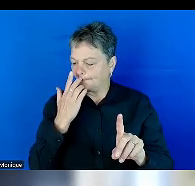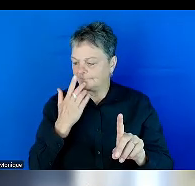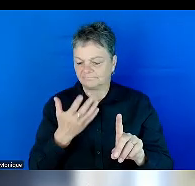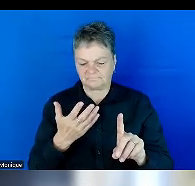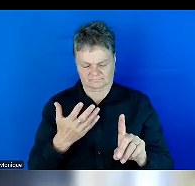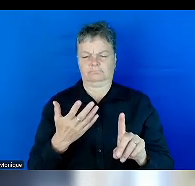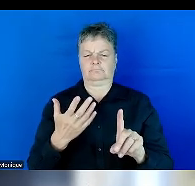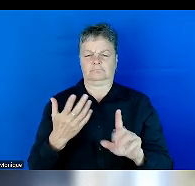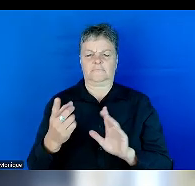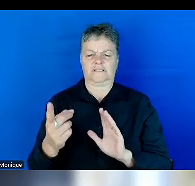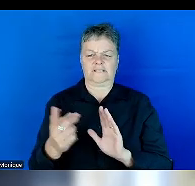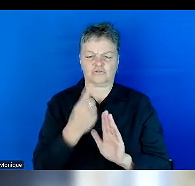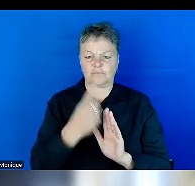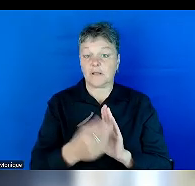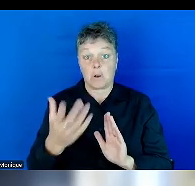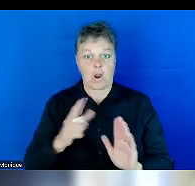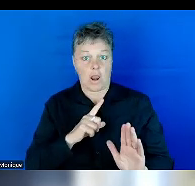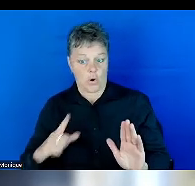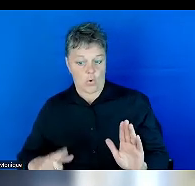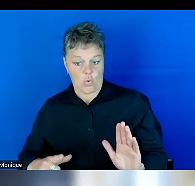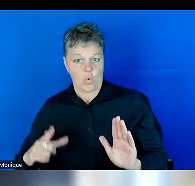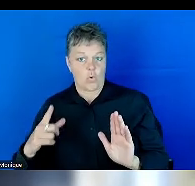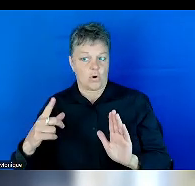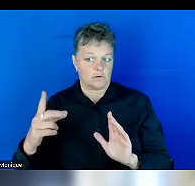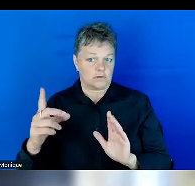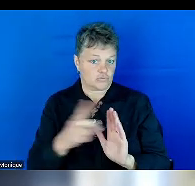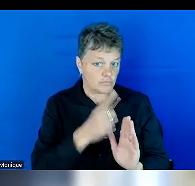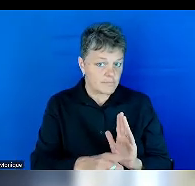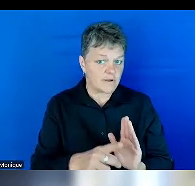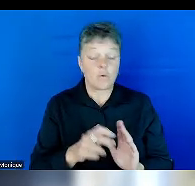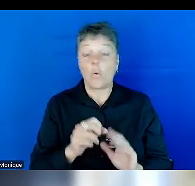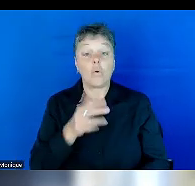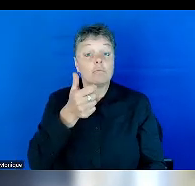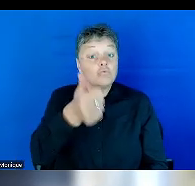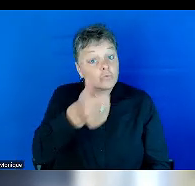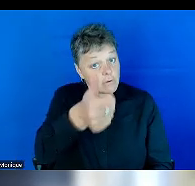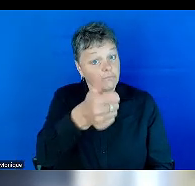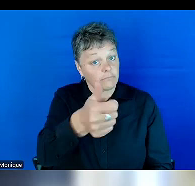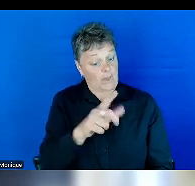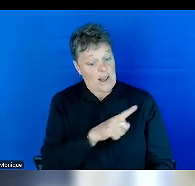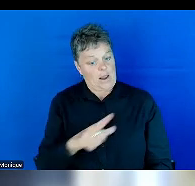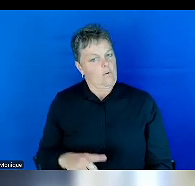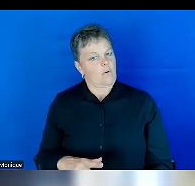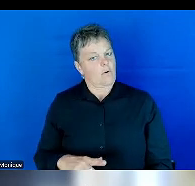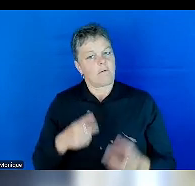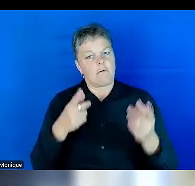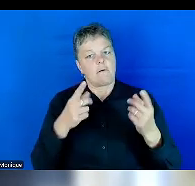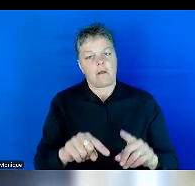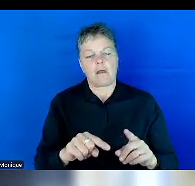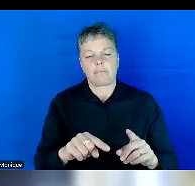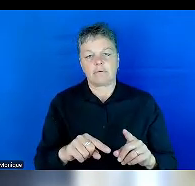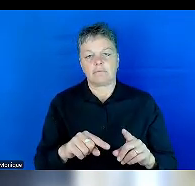with your landlord or you're a landlord and you you're getting discriminated against. Um